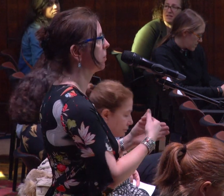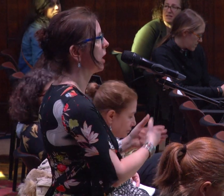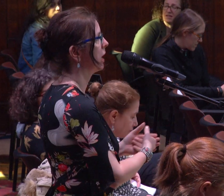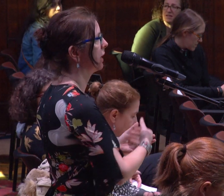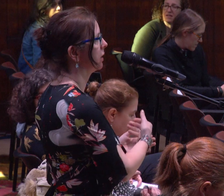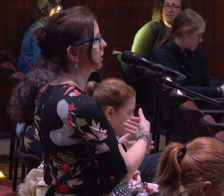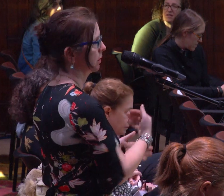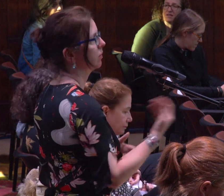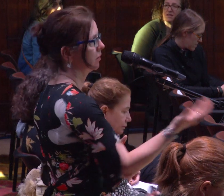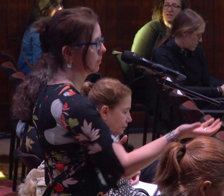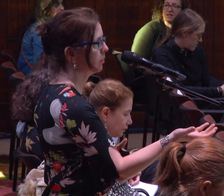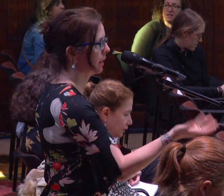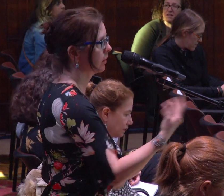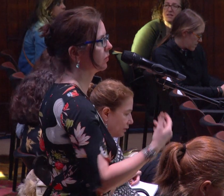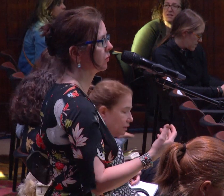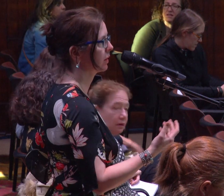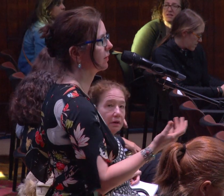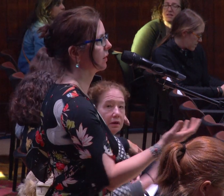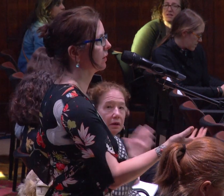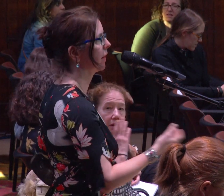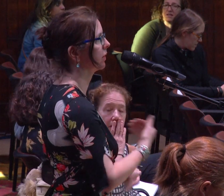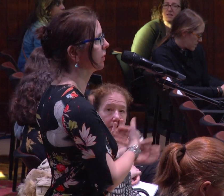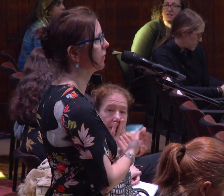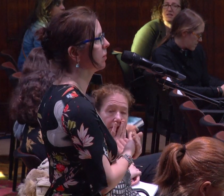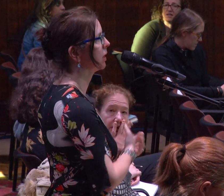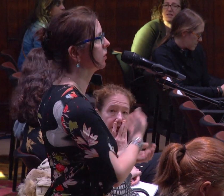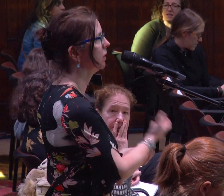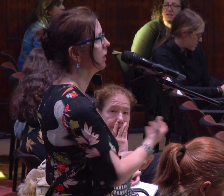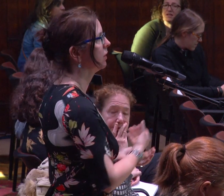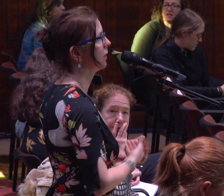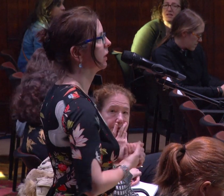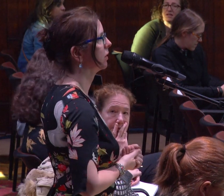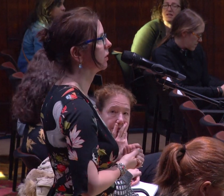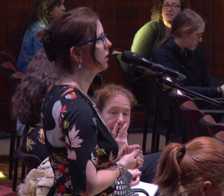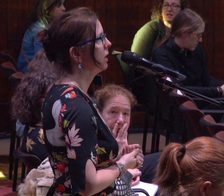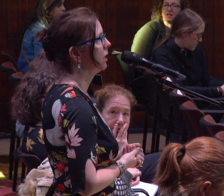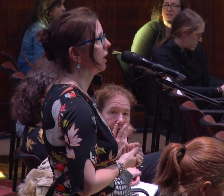upon males, for instance, having a female signer,